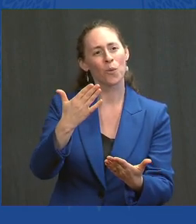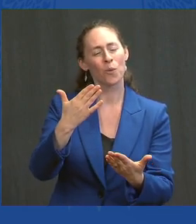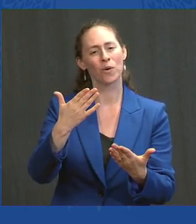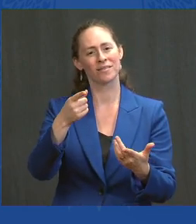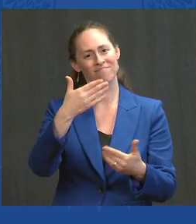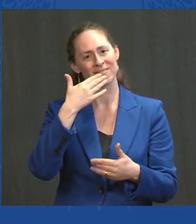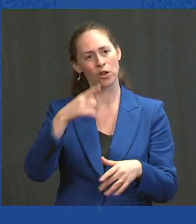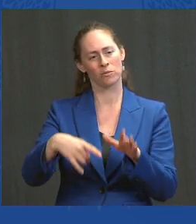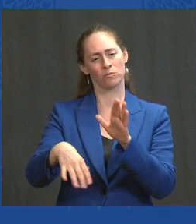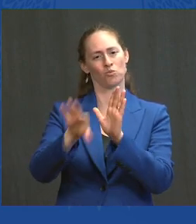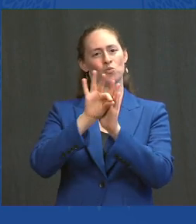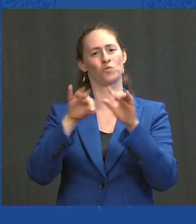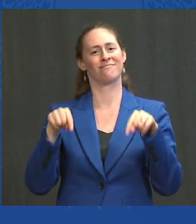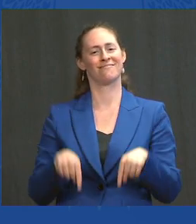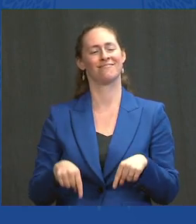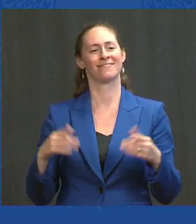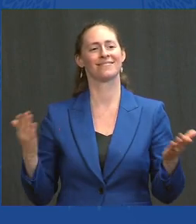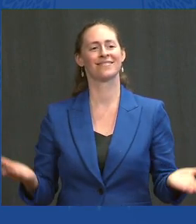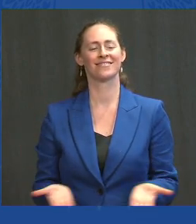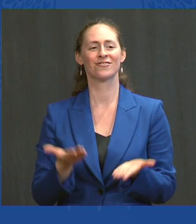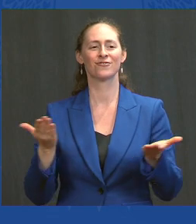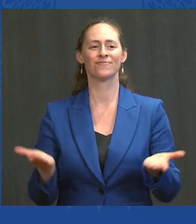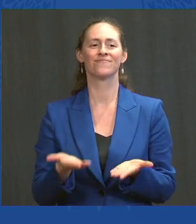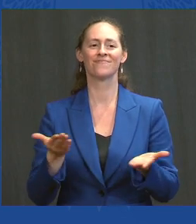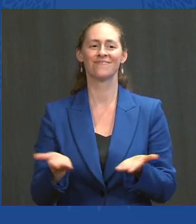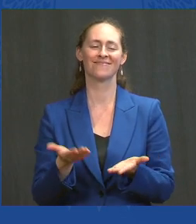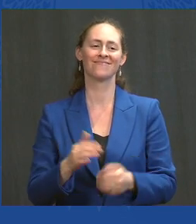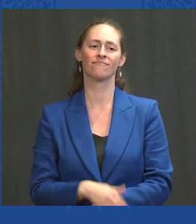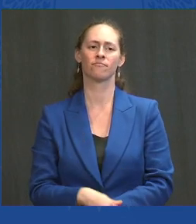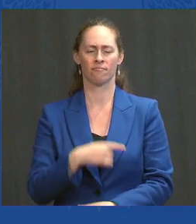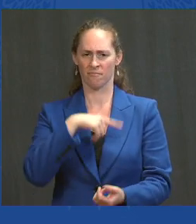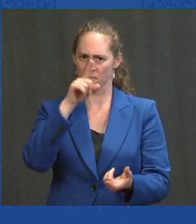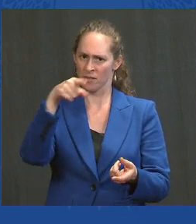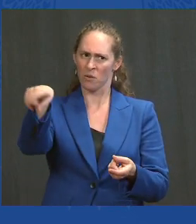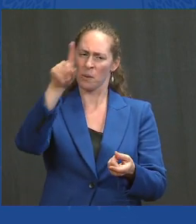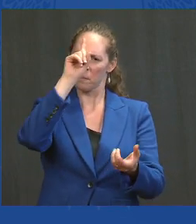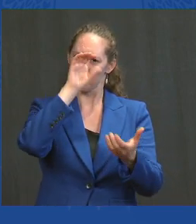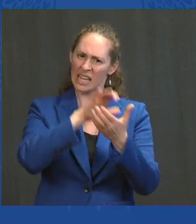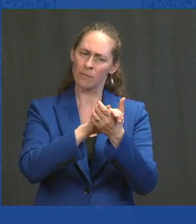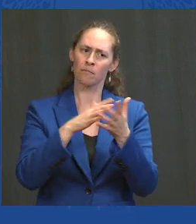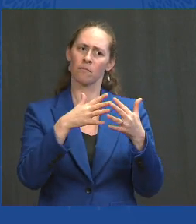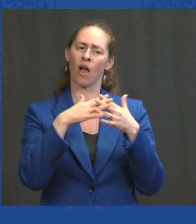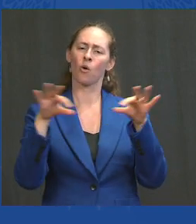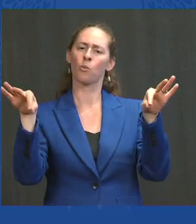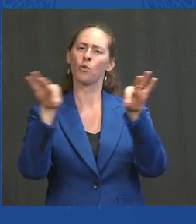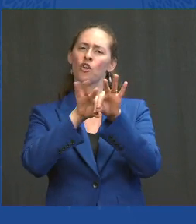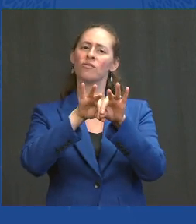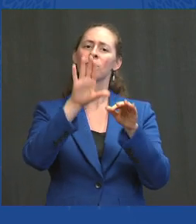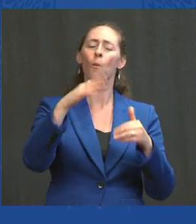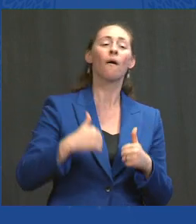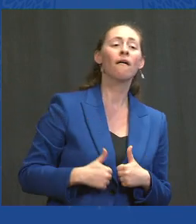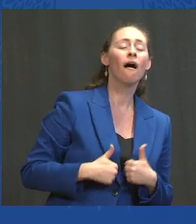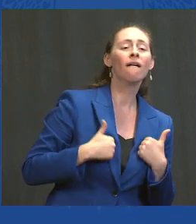believing that America is worthy of your aspirations, worthy of your dreams. Making this journey,